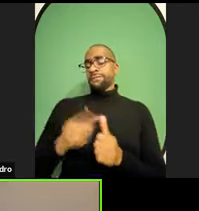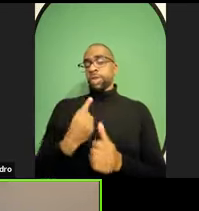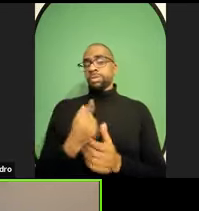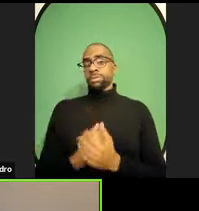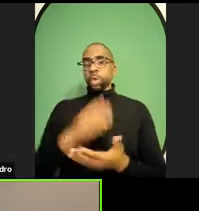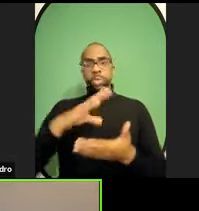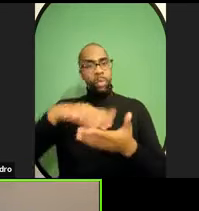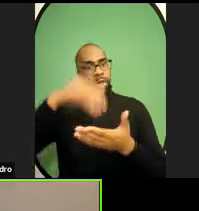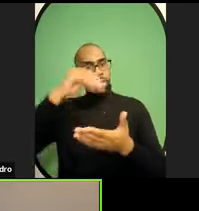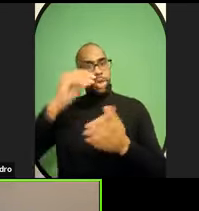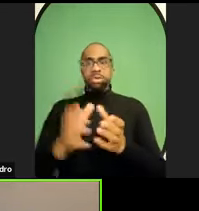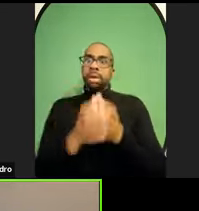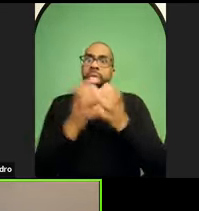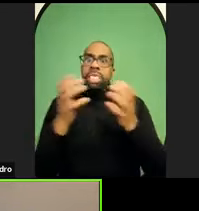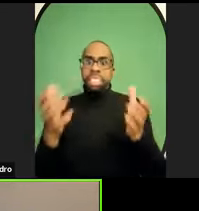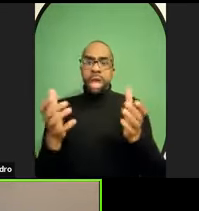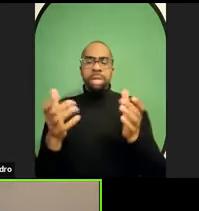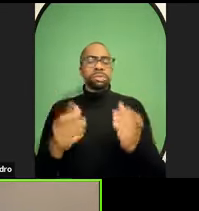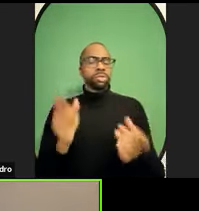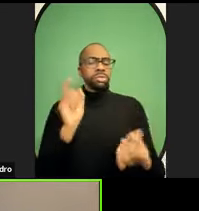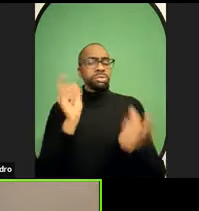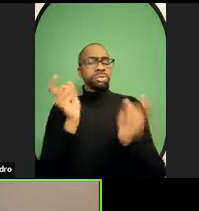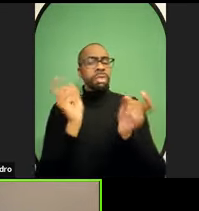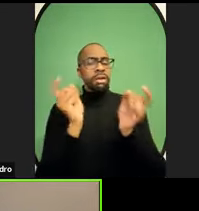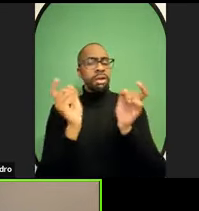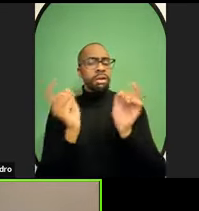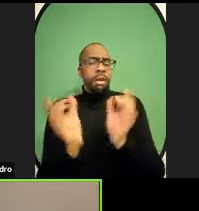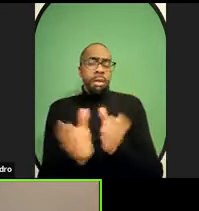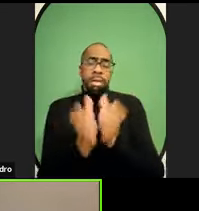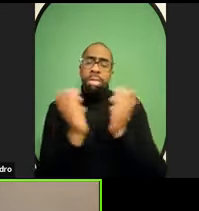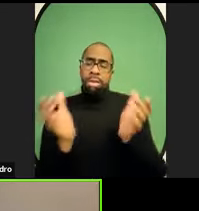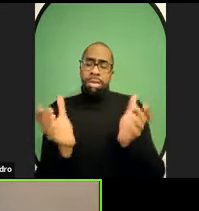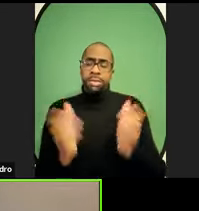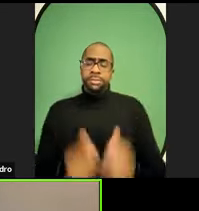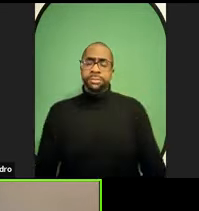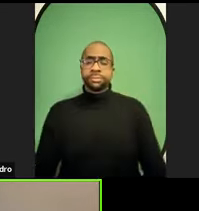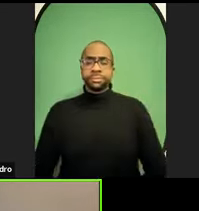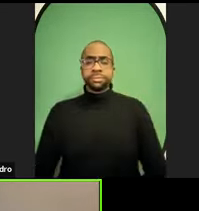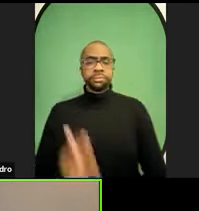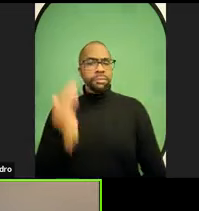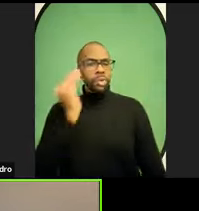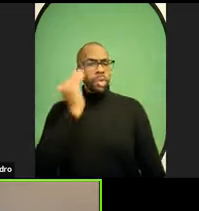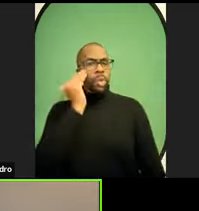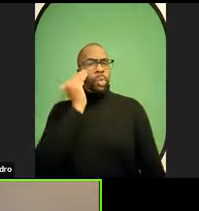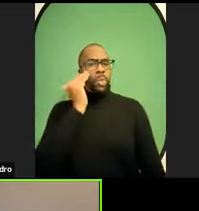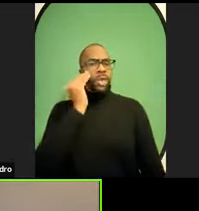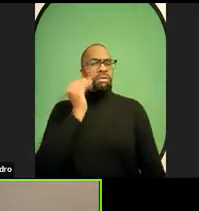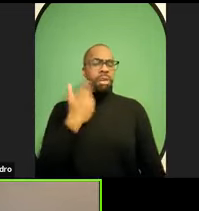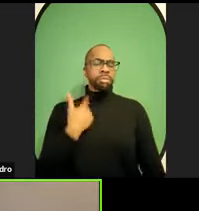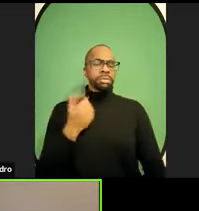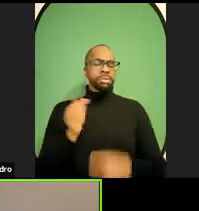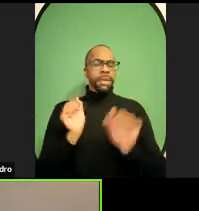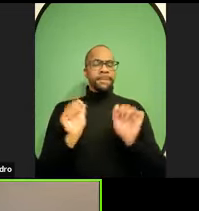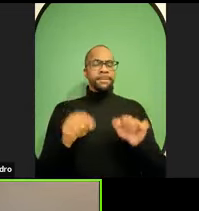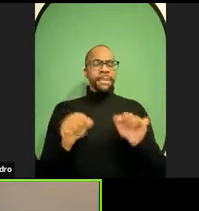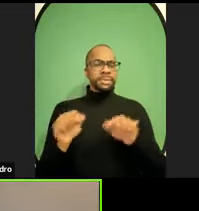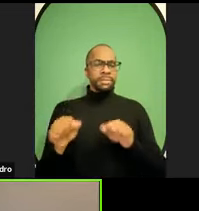20 by providing in person related services and we've learned a lot. We've, we find two and a lot of things and, and things and, and we we. , we know